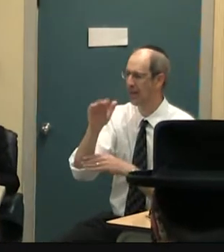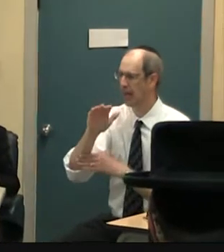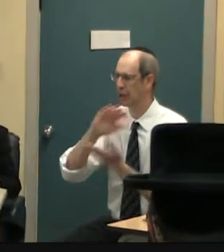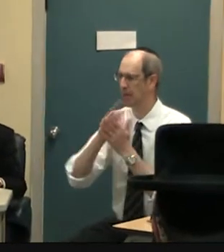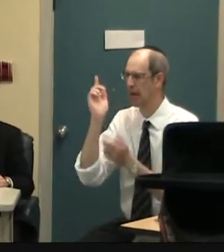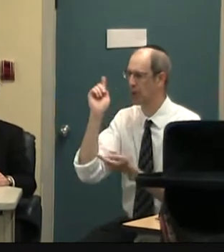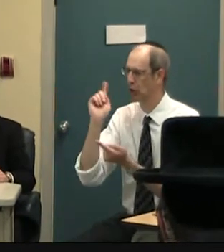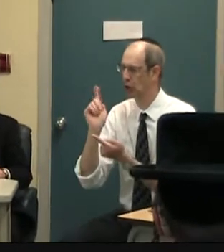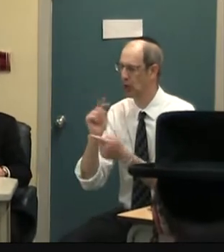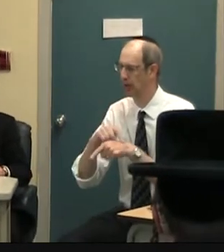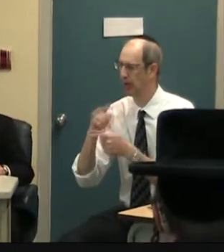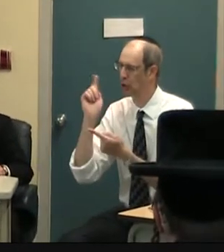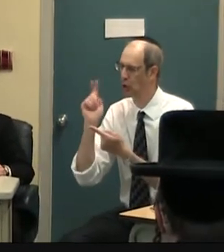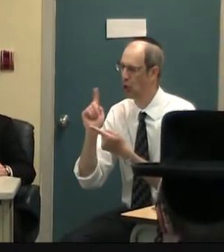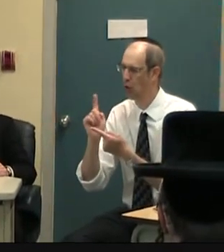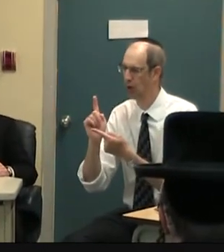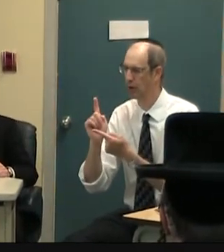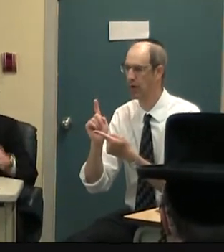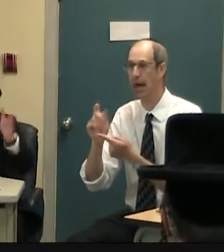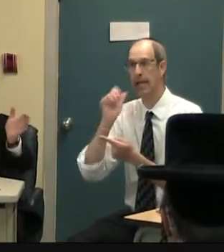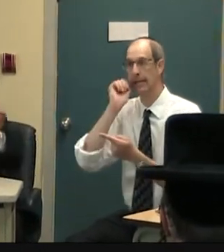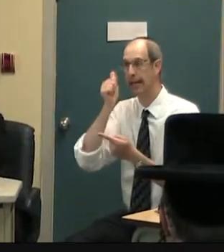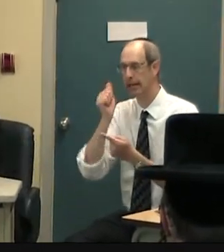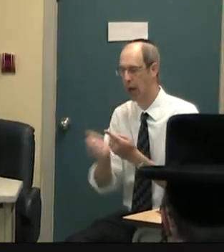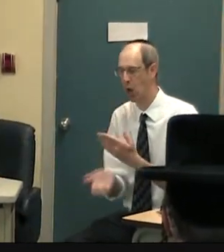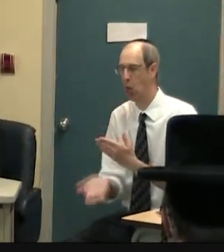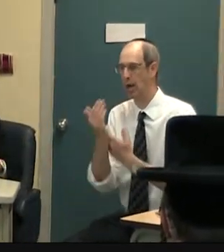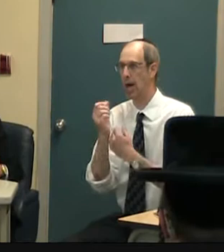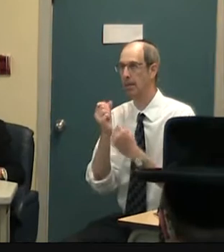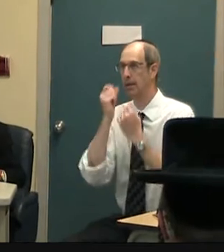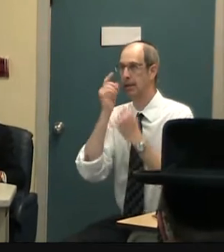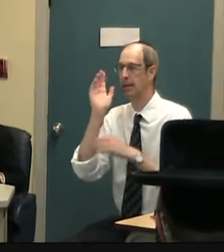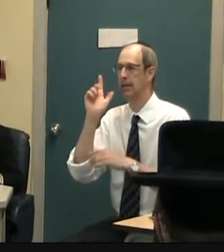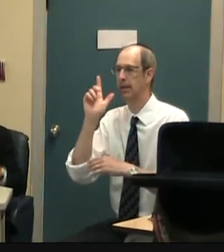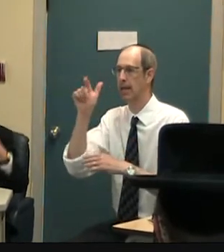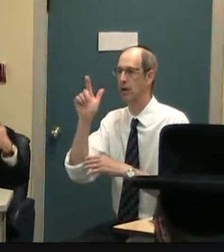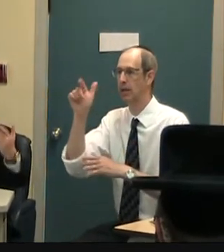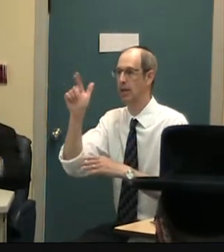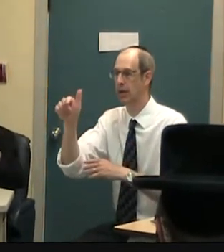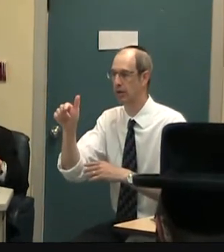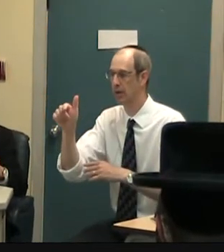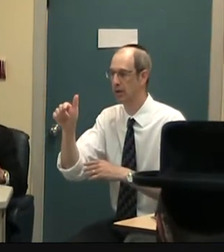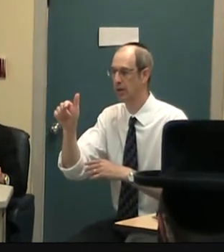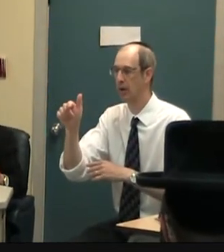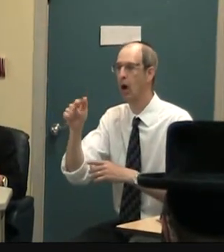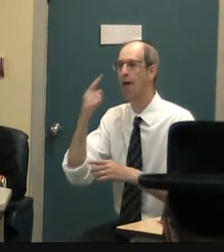you're gonna start getting up later and later right because every night is a little bit shorter than the night before so by the time schwartz rolled around